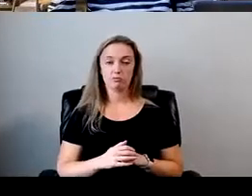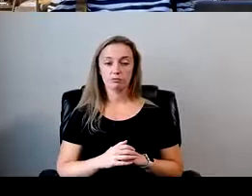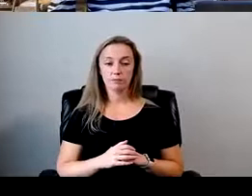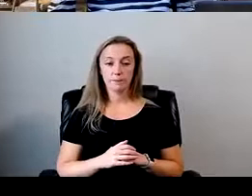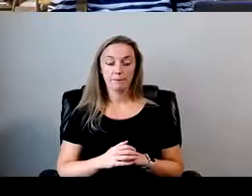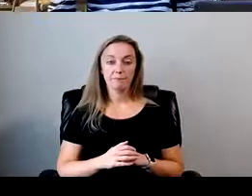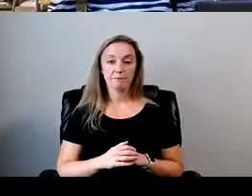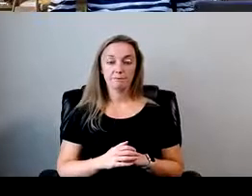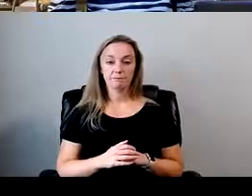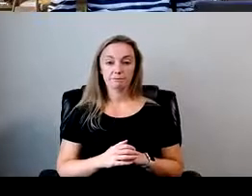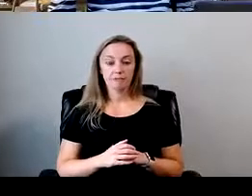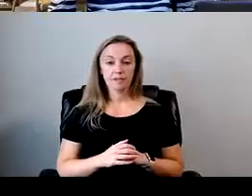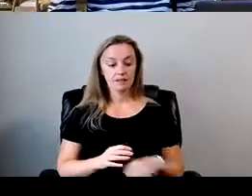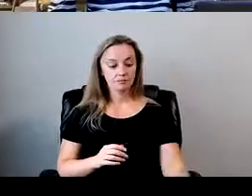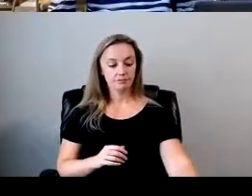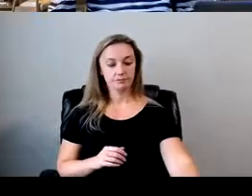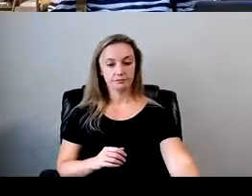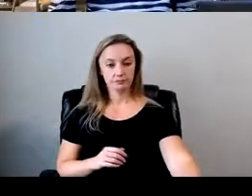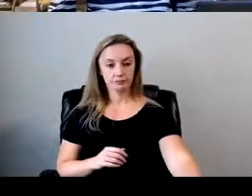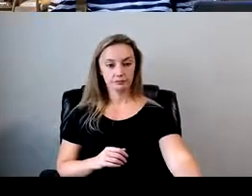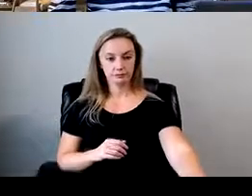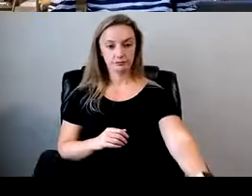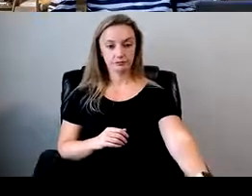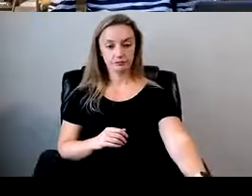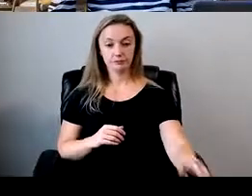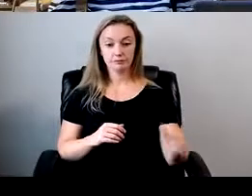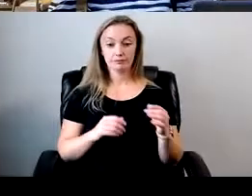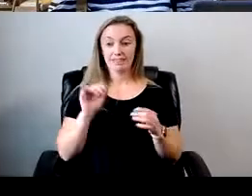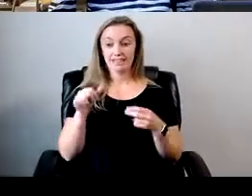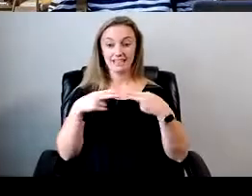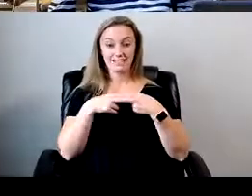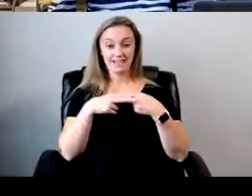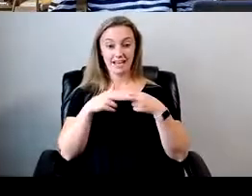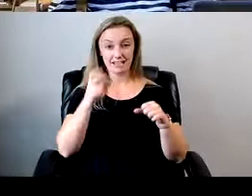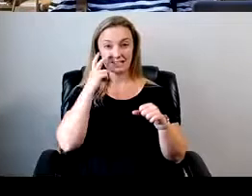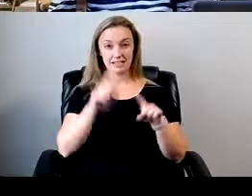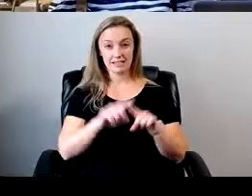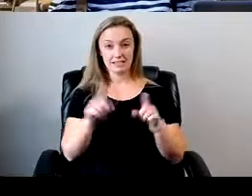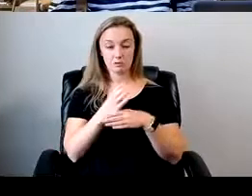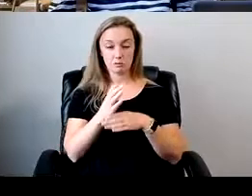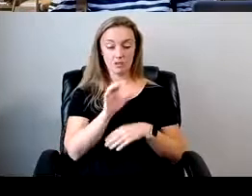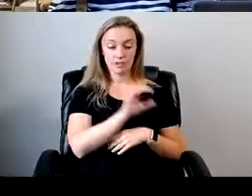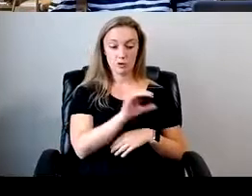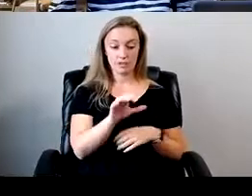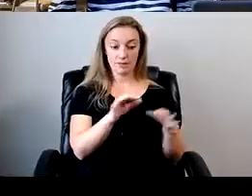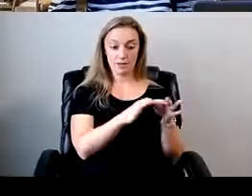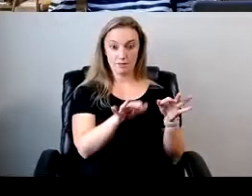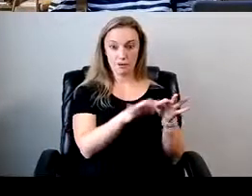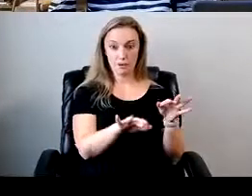And on this slide, we can see the difference between captions and a transcript. The captions on the left run along the bottom of the video